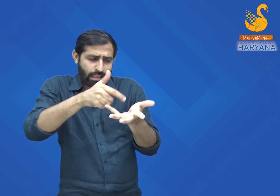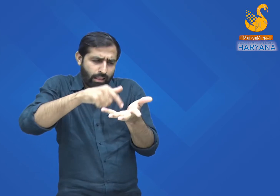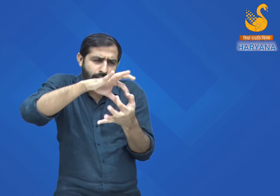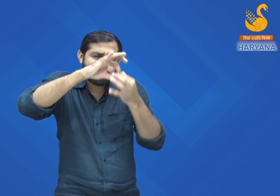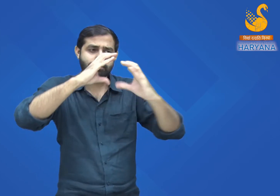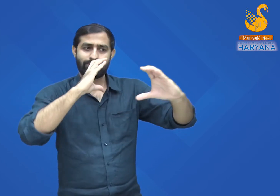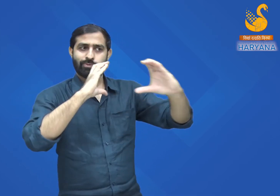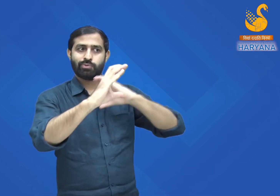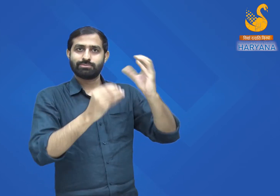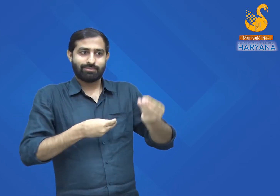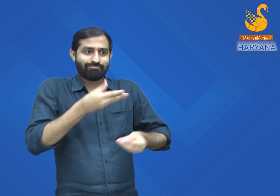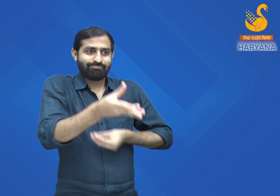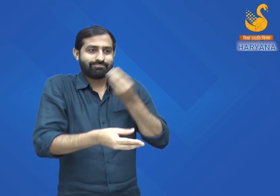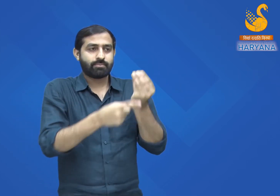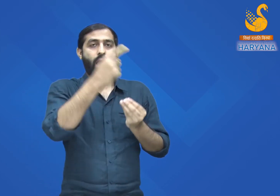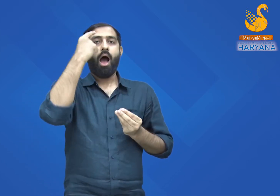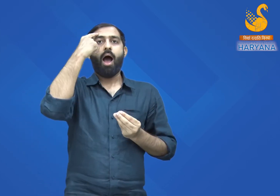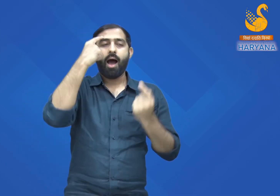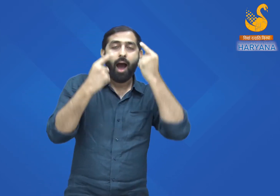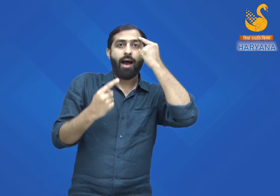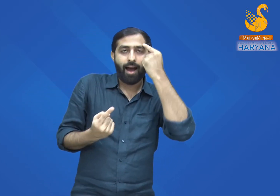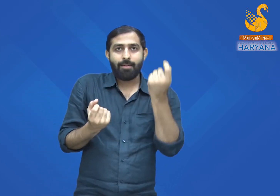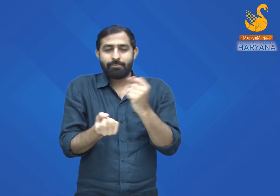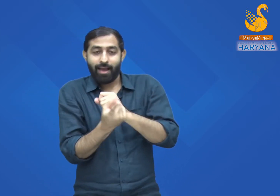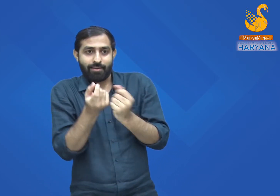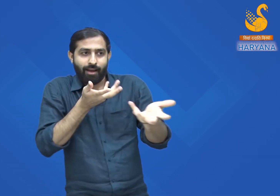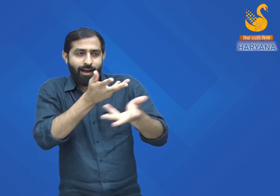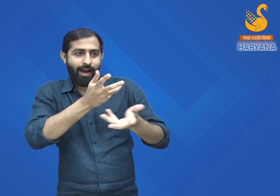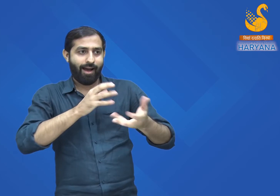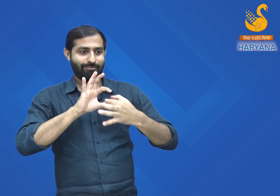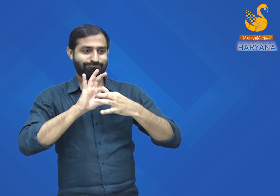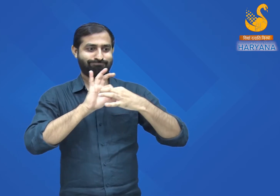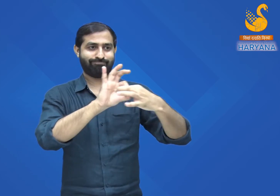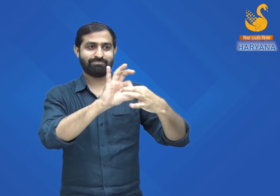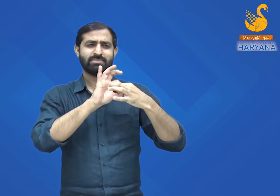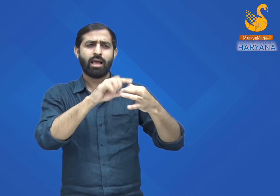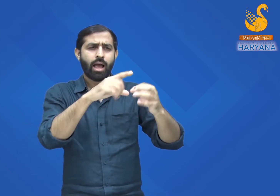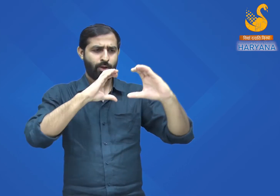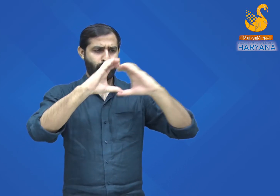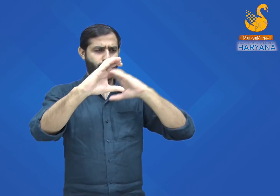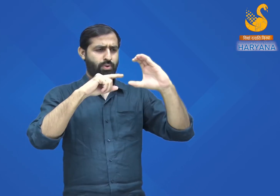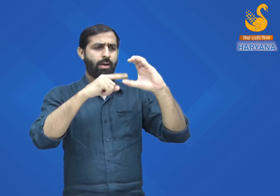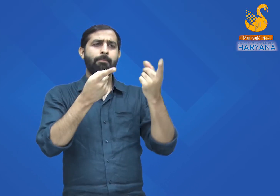People exchange their ideas, thoughts and experiences with each other which builds a connection between them.